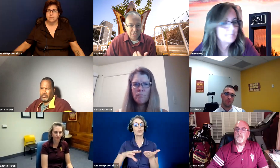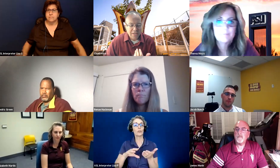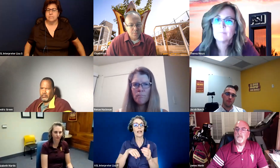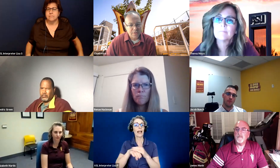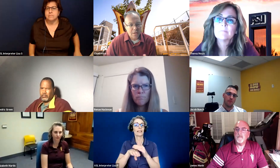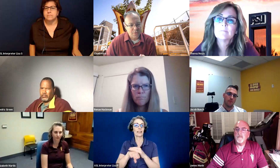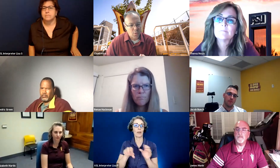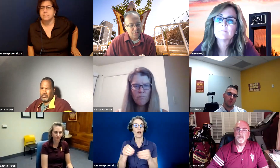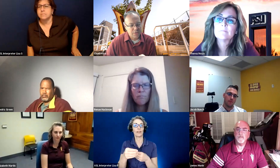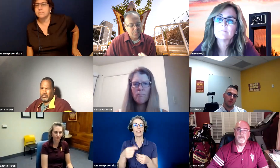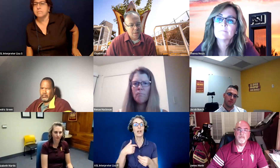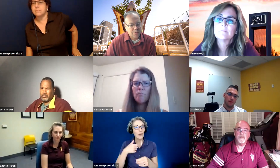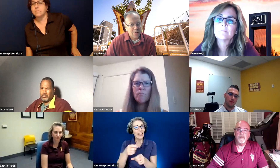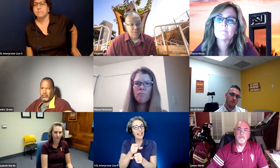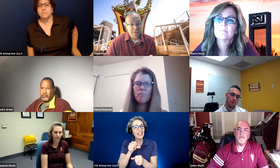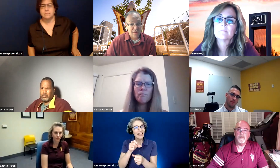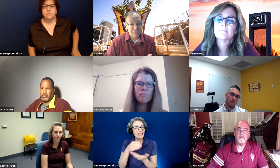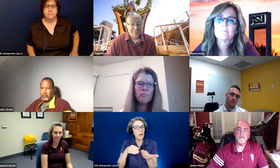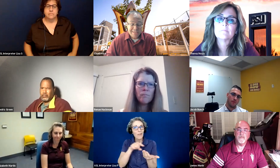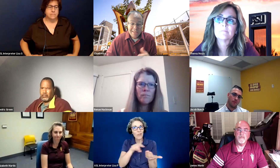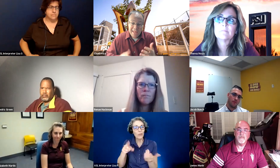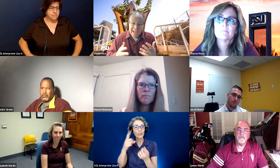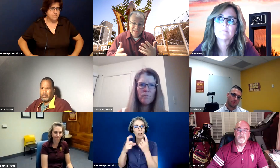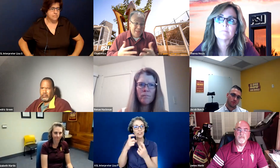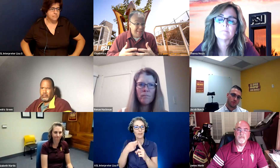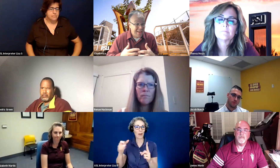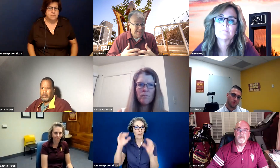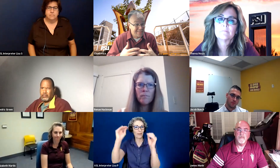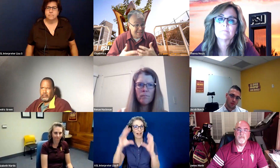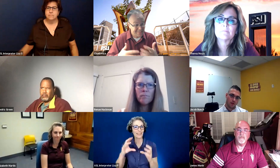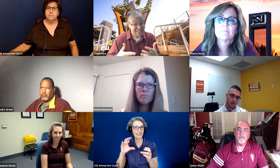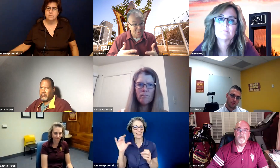We get some of these types of questions from time to time from faculty. Like, you know, I see something